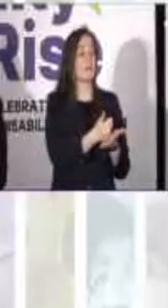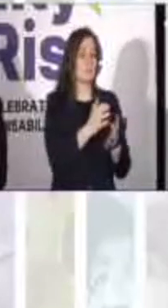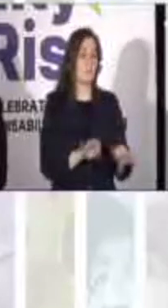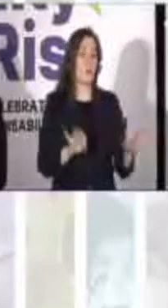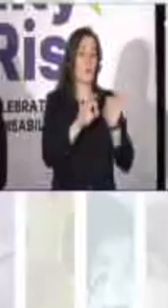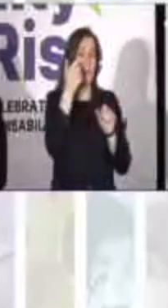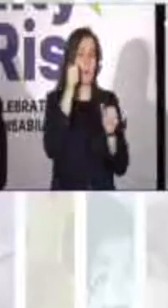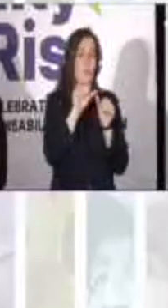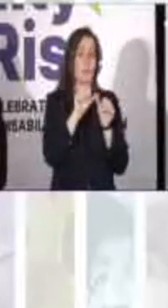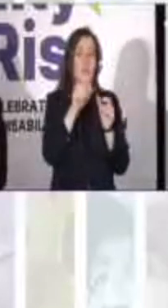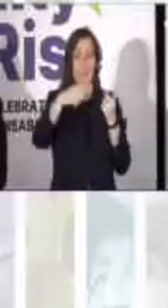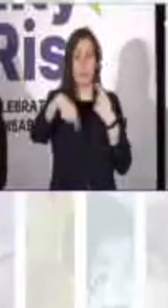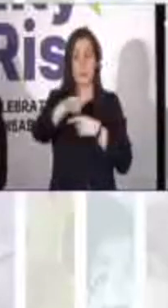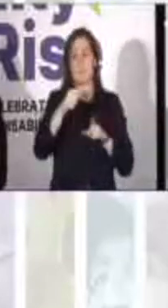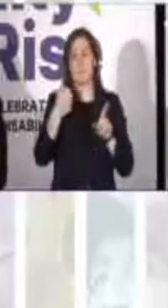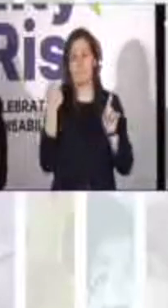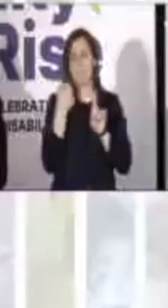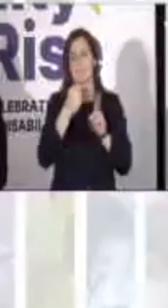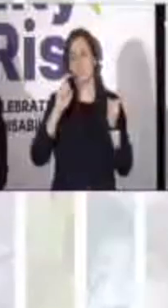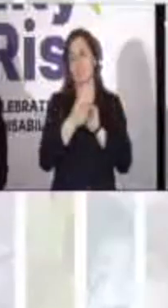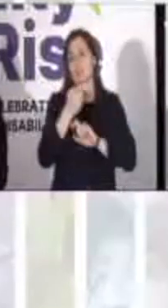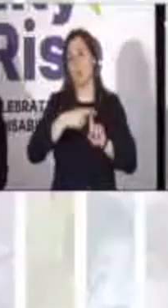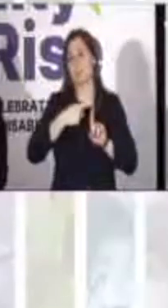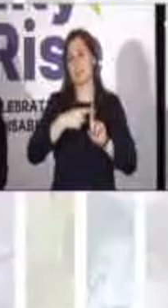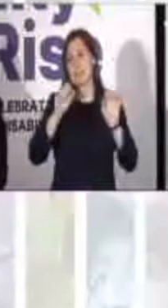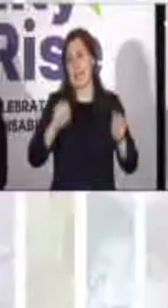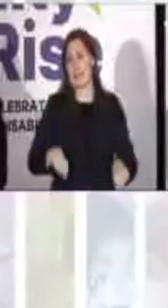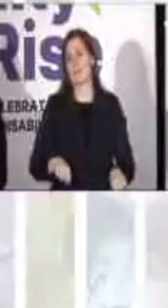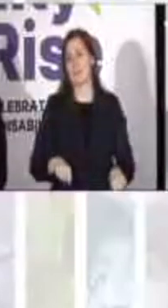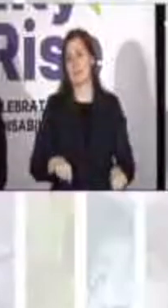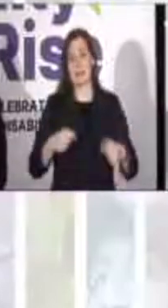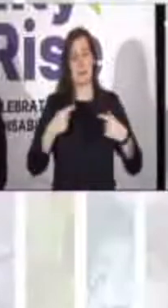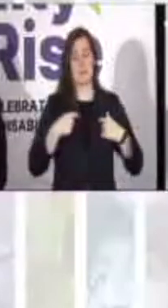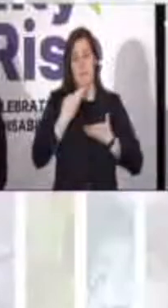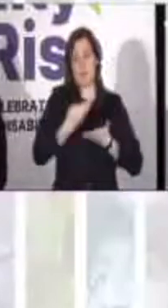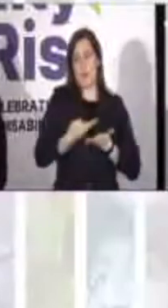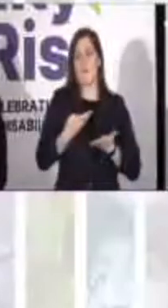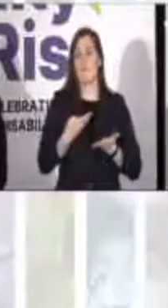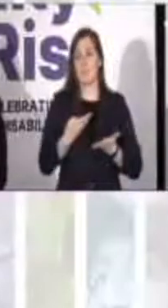I AM PROOF THAT A FEW PEOPLE CANNOT ONLY CHANGE BUT SAVE A LIFE.